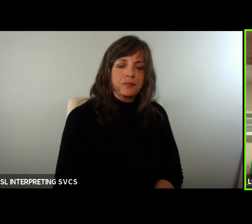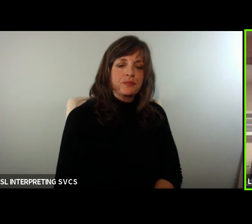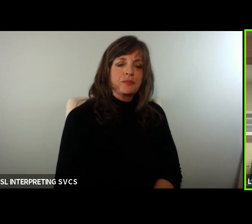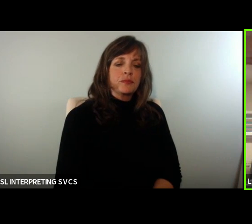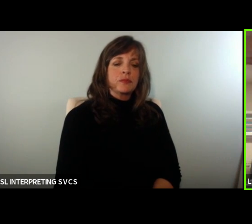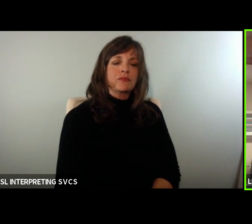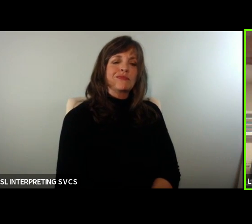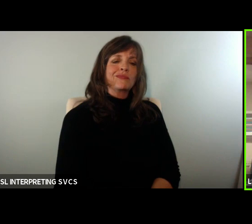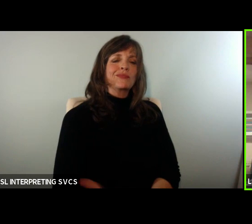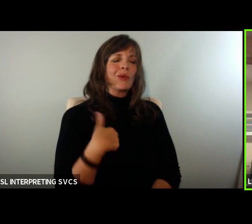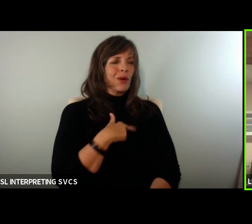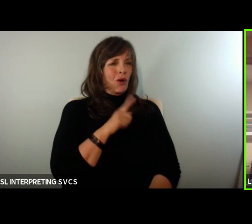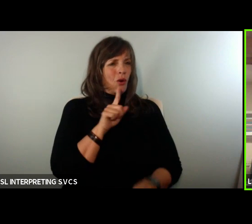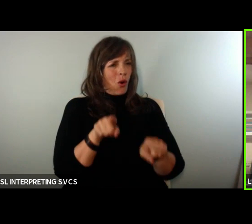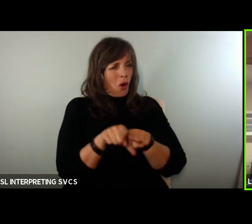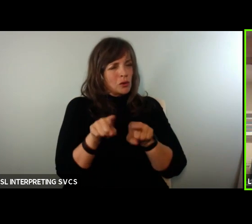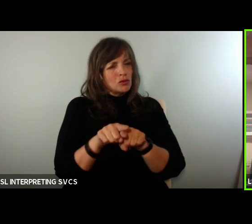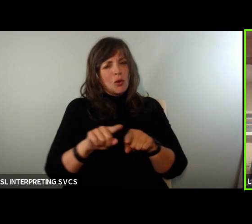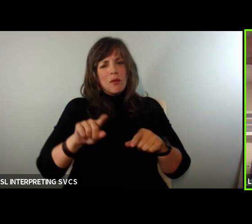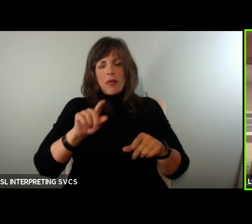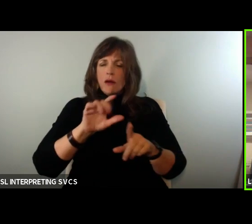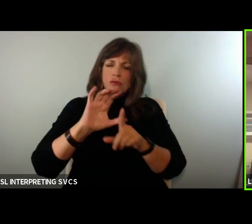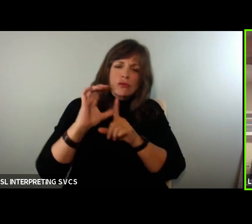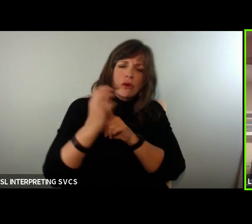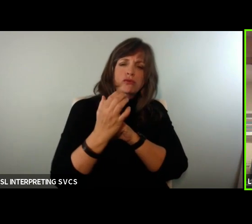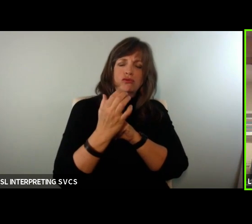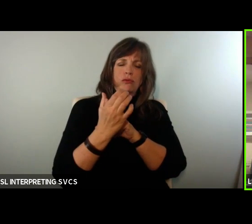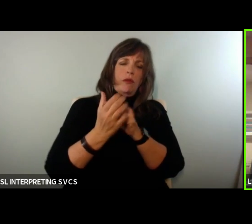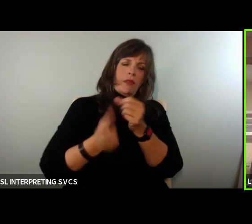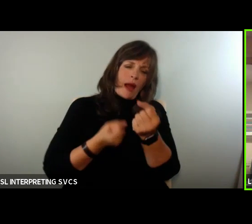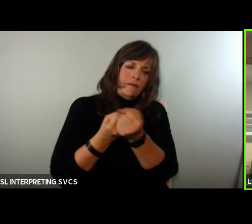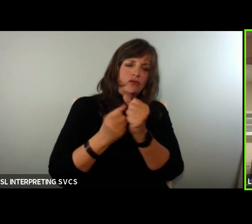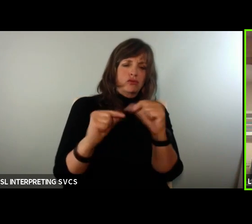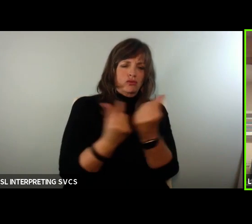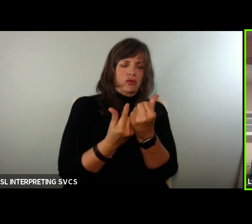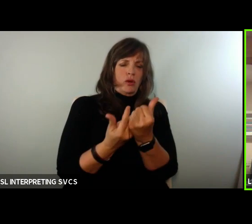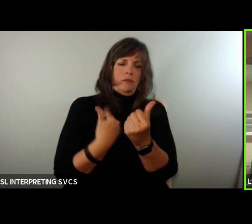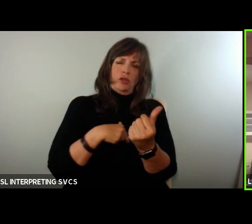and so we are in regular contact with the broader arts advocacy community at the federal level.